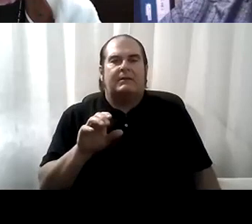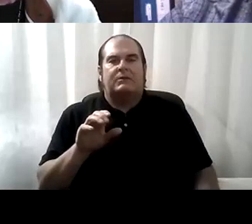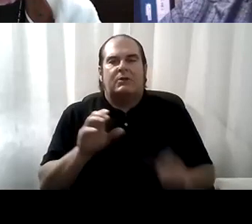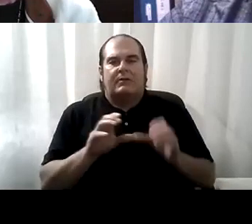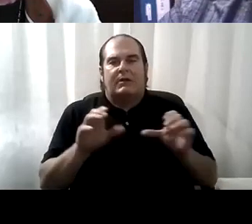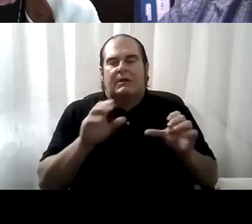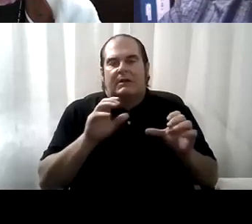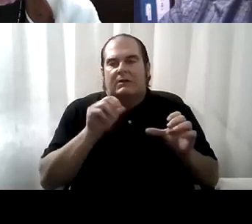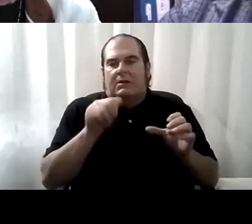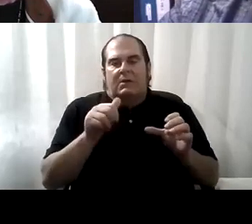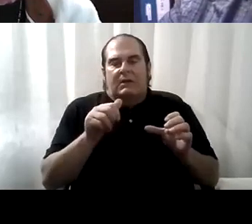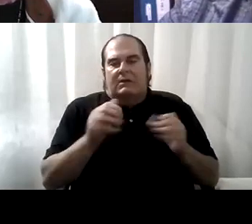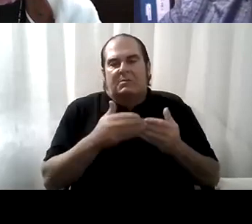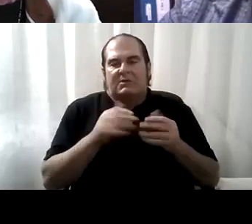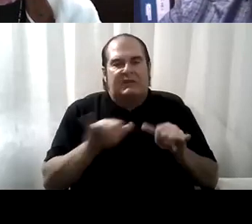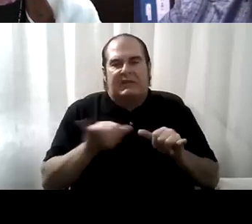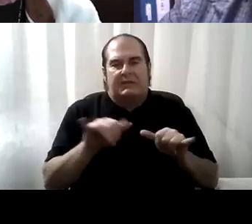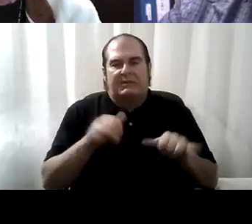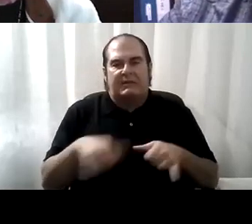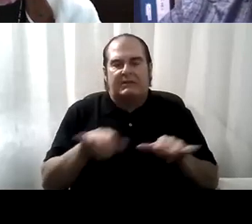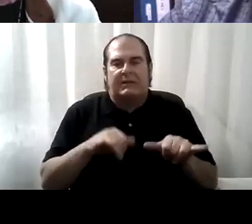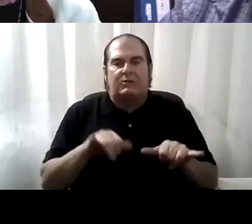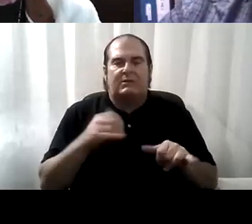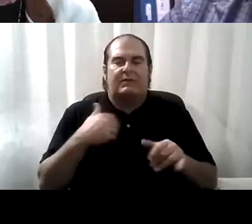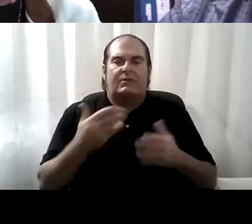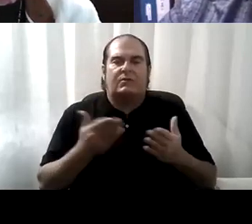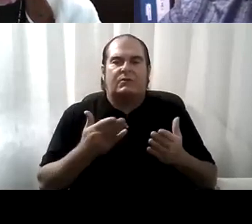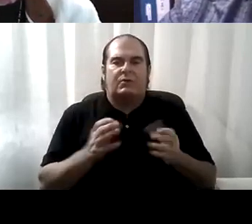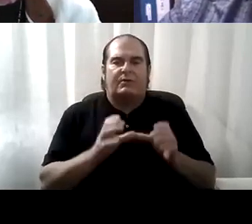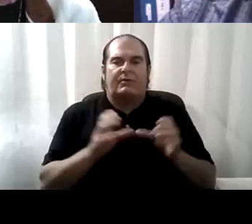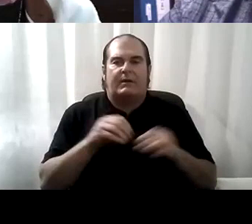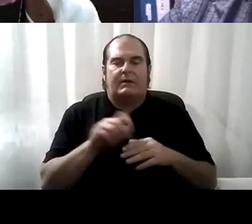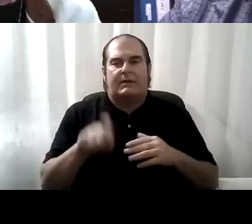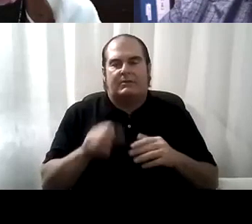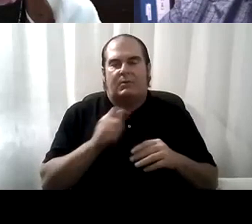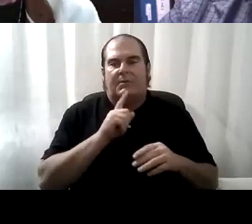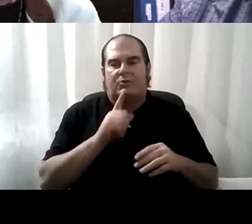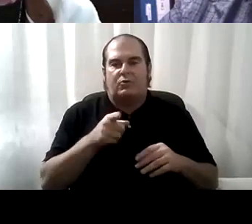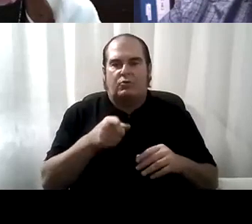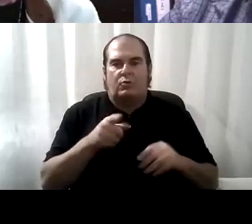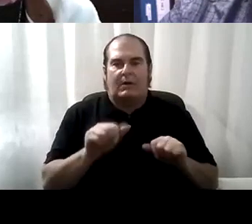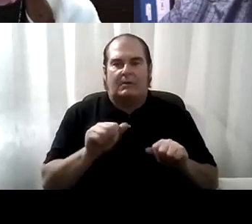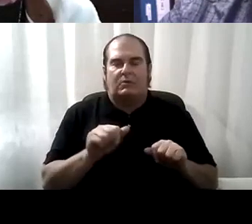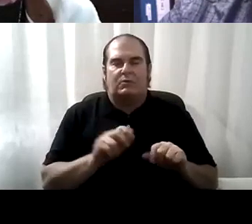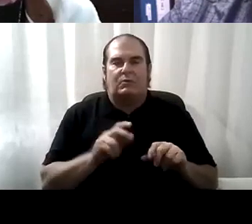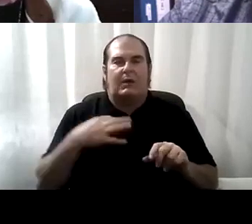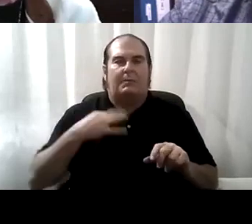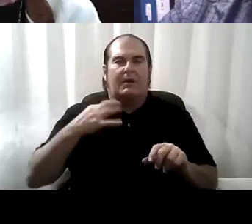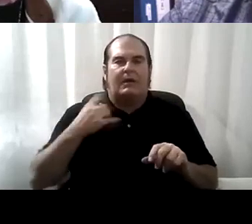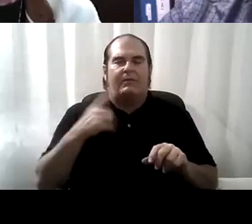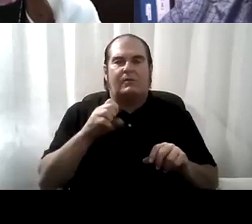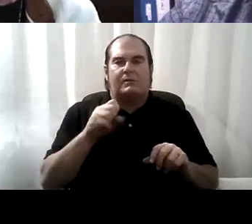So having been certified in Texas initially, we were able to apply for the SAMSA expansion